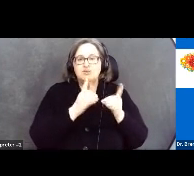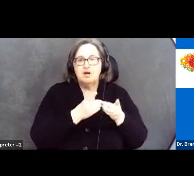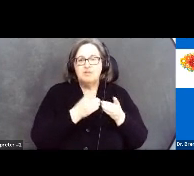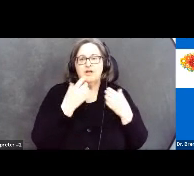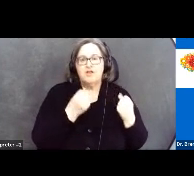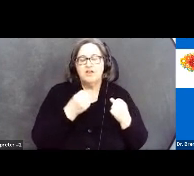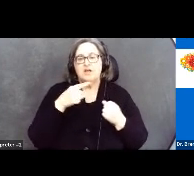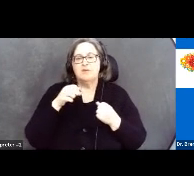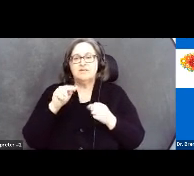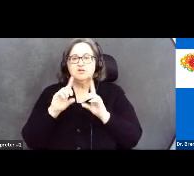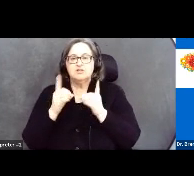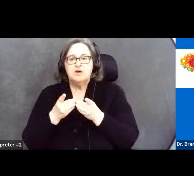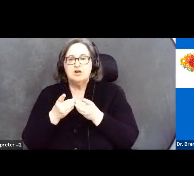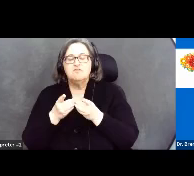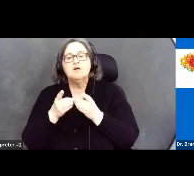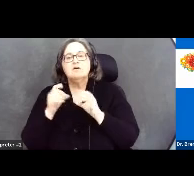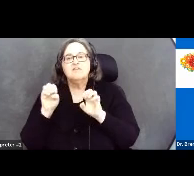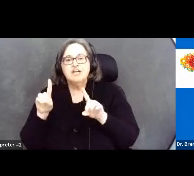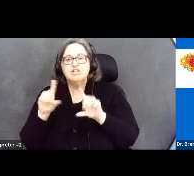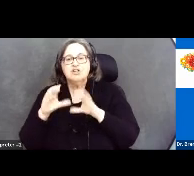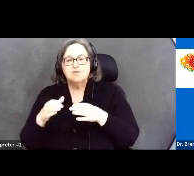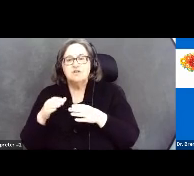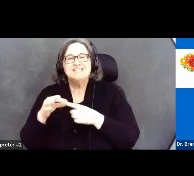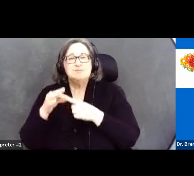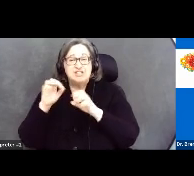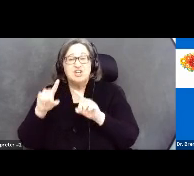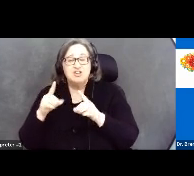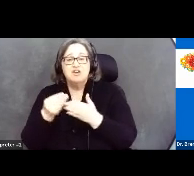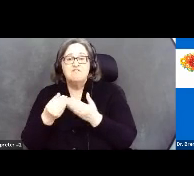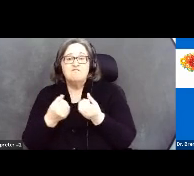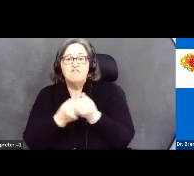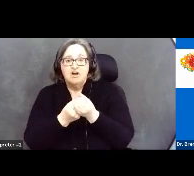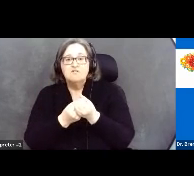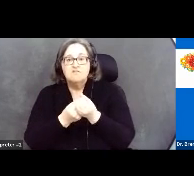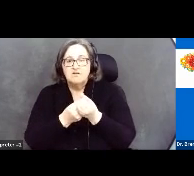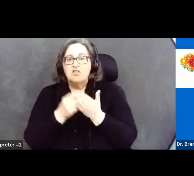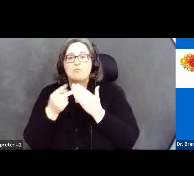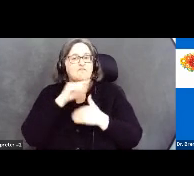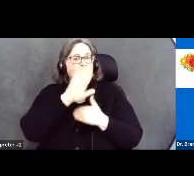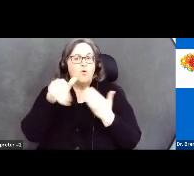Bureau of special education fund the program for the entire state for all schools in Pennsylvania.